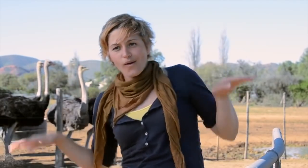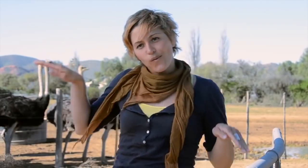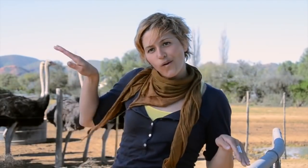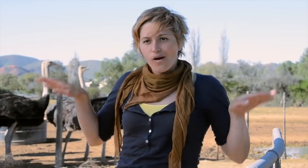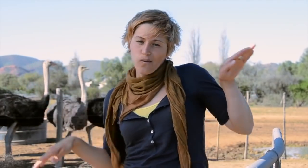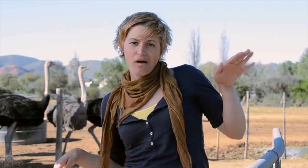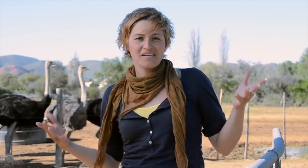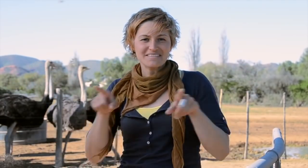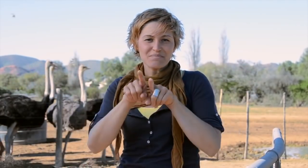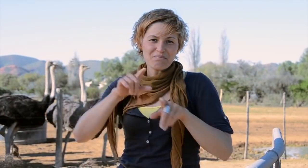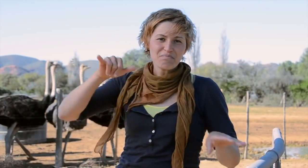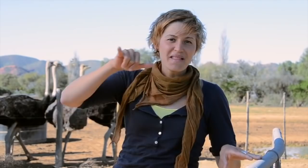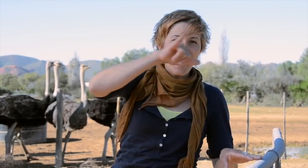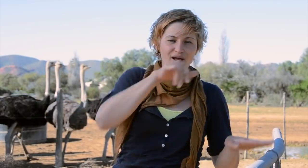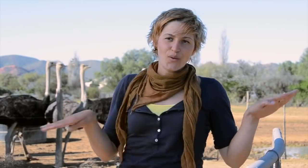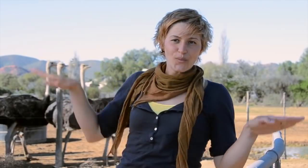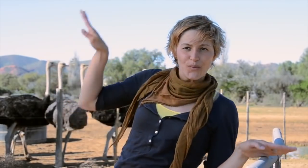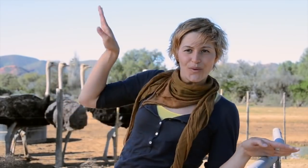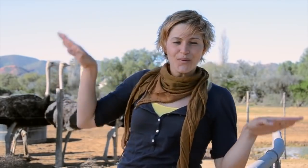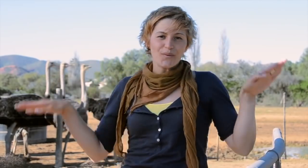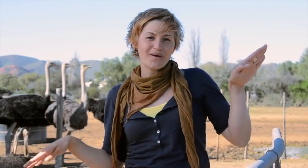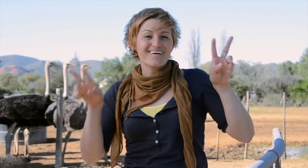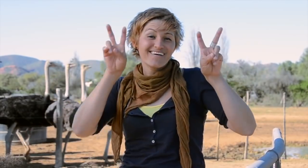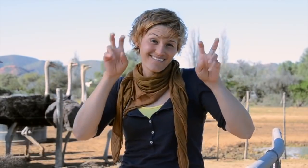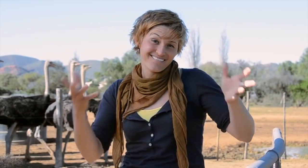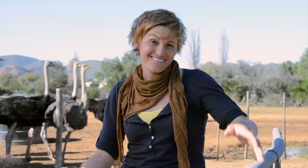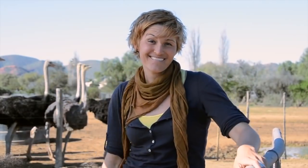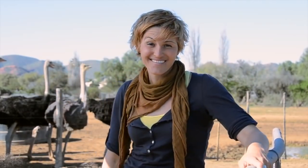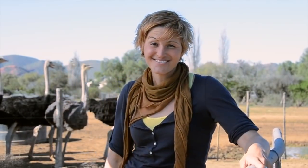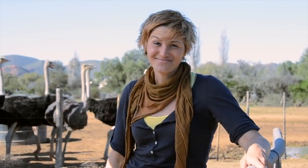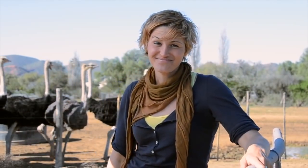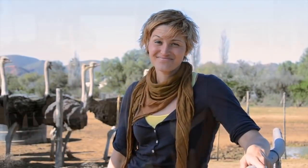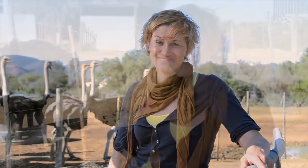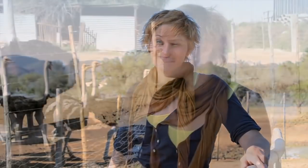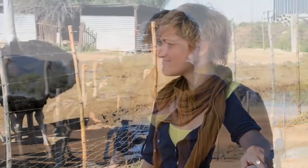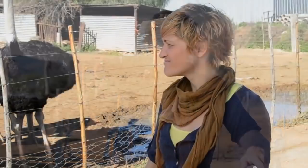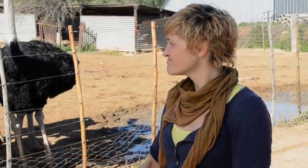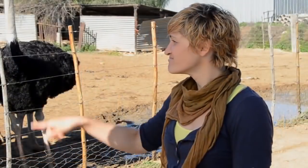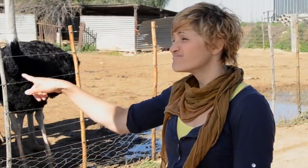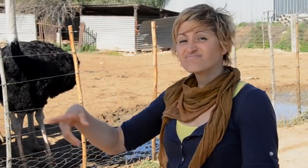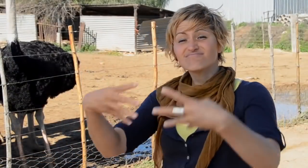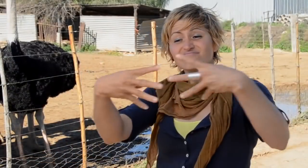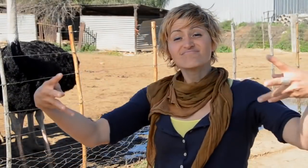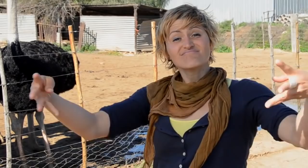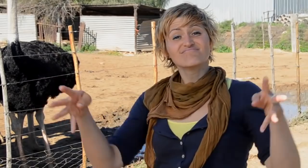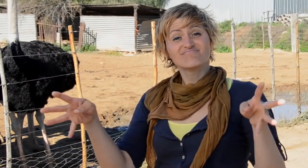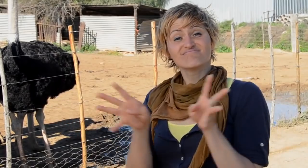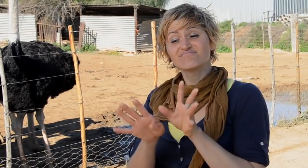fast while balancing themselves.